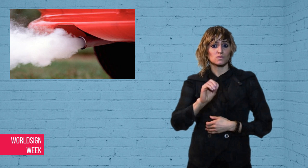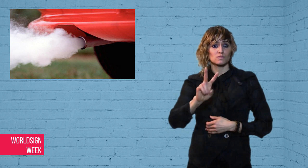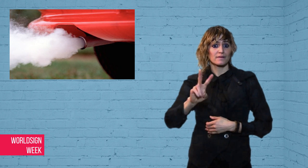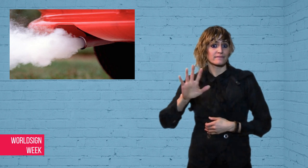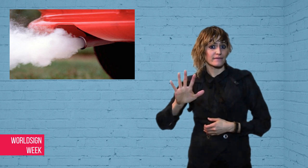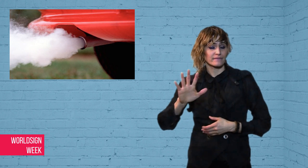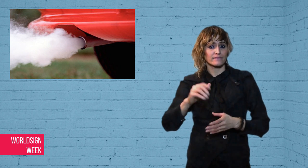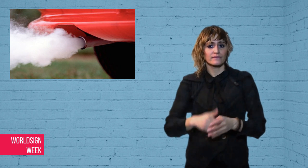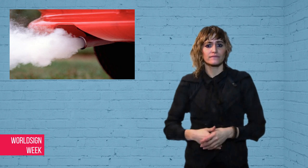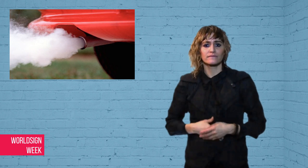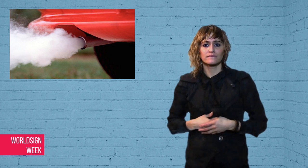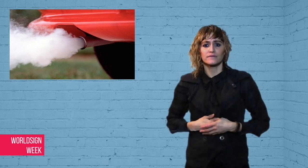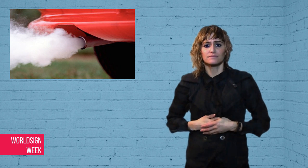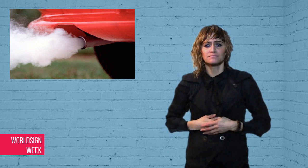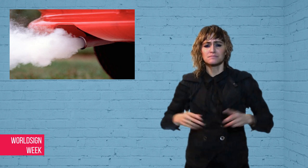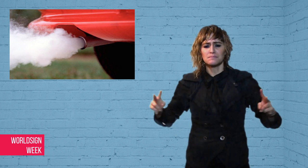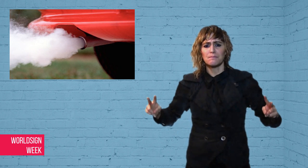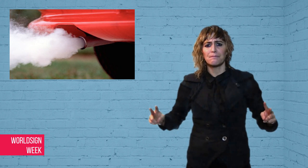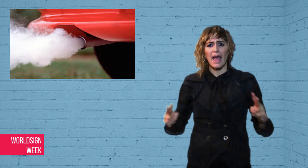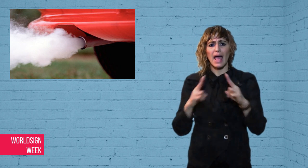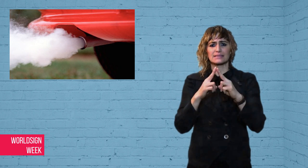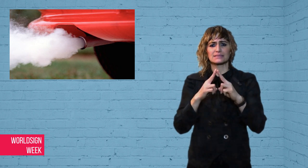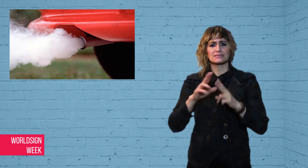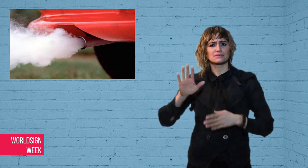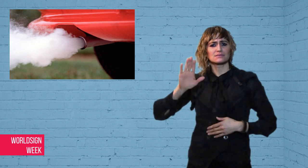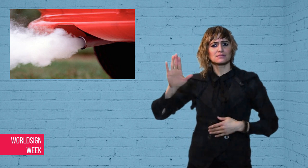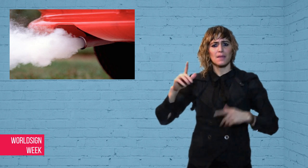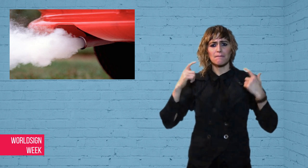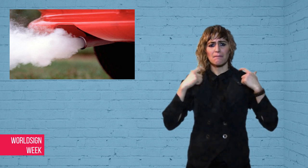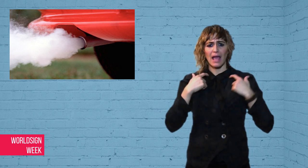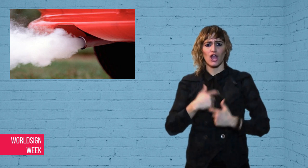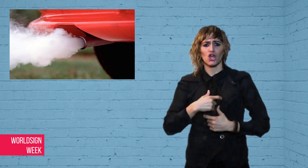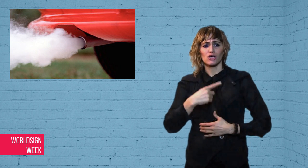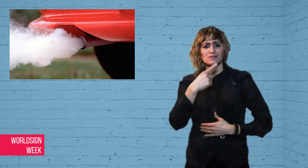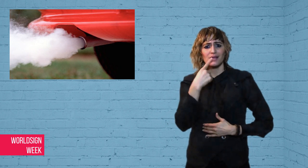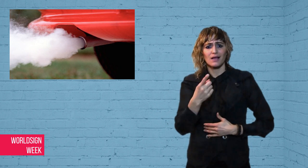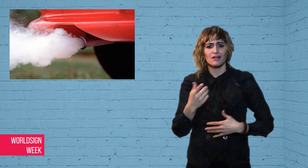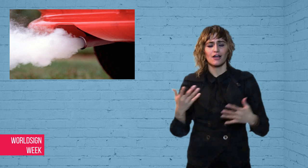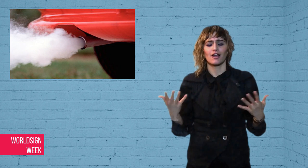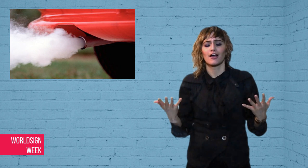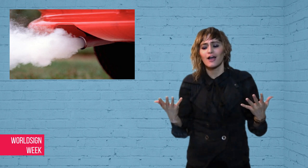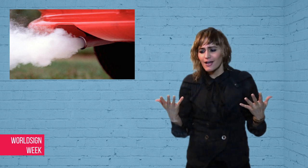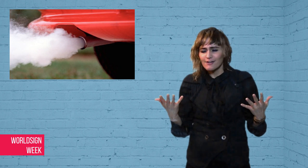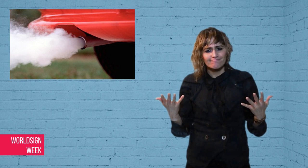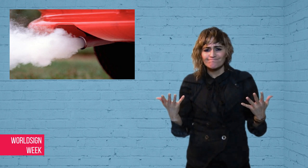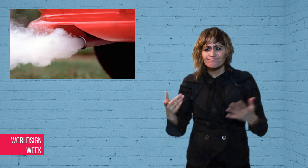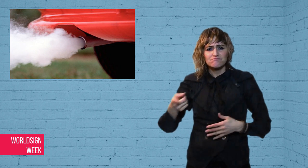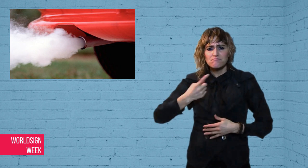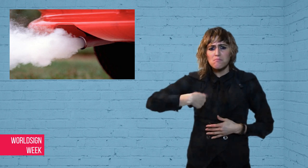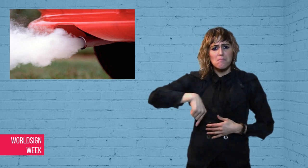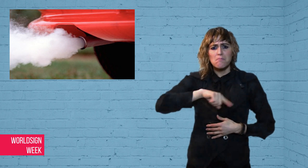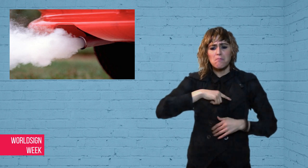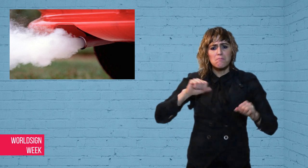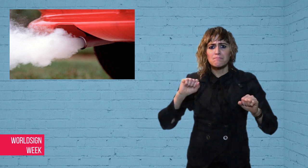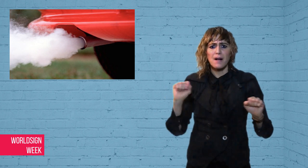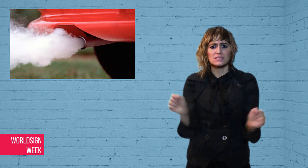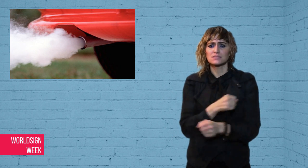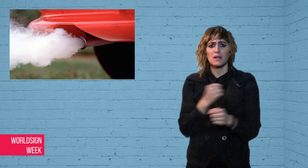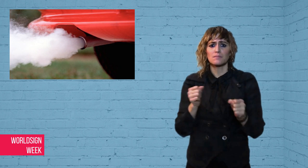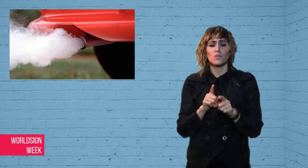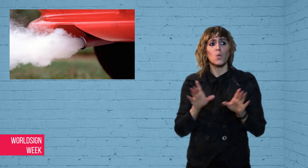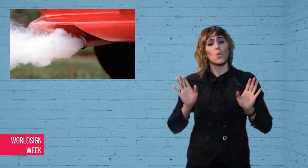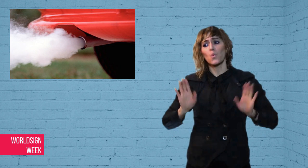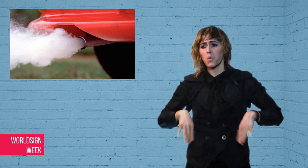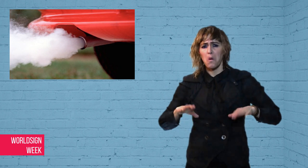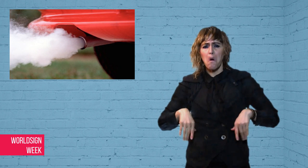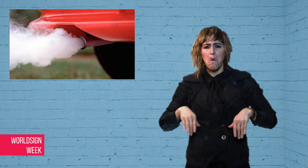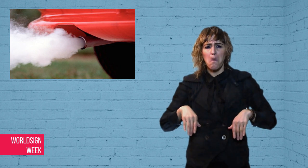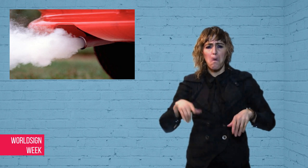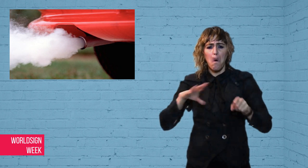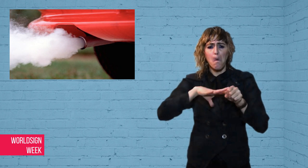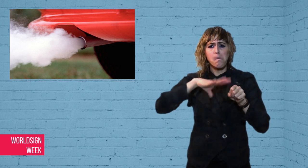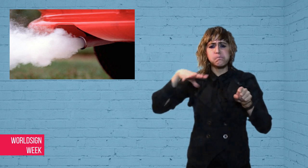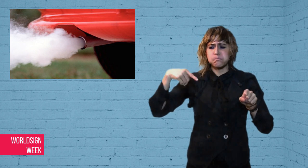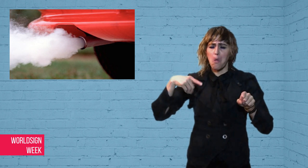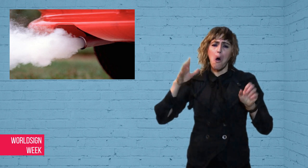The Paris mayor said “we no longer tolerate air pollution”